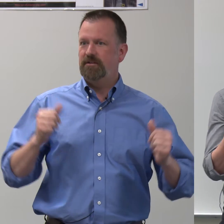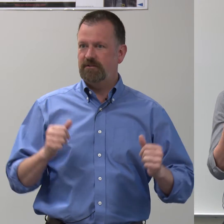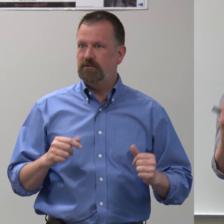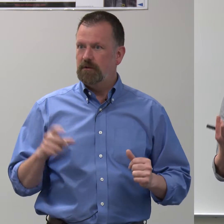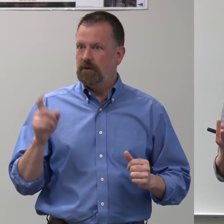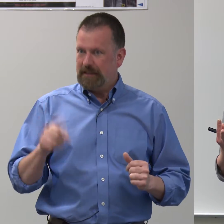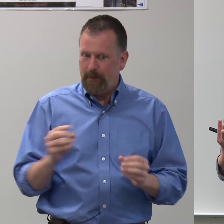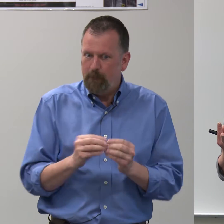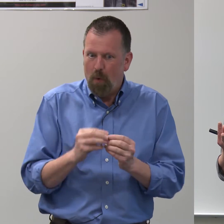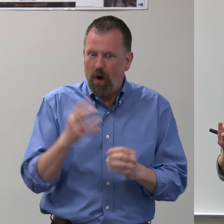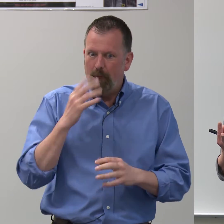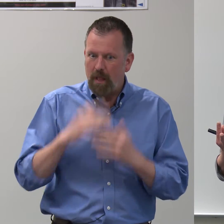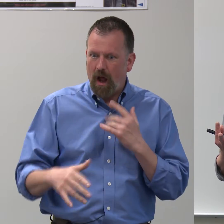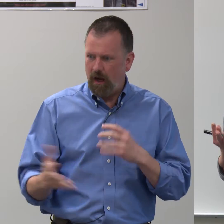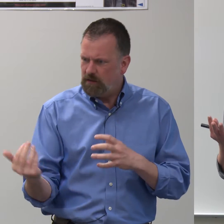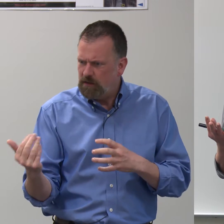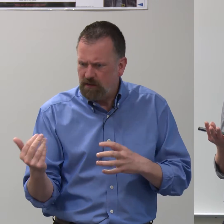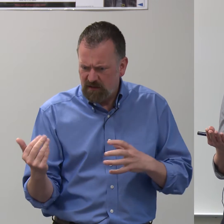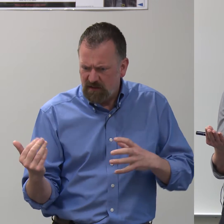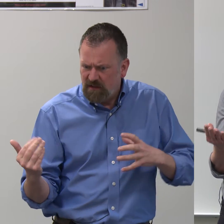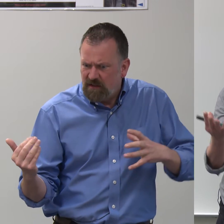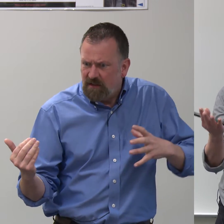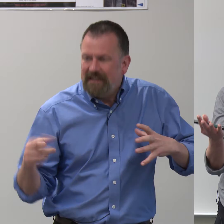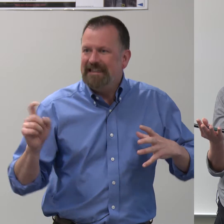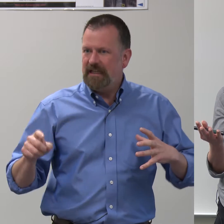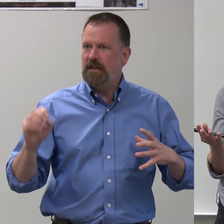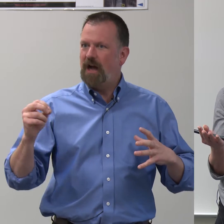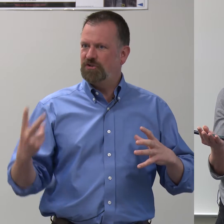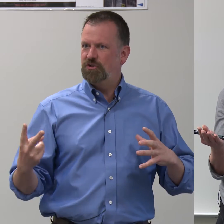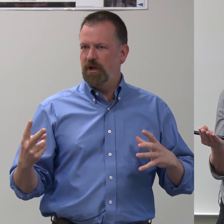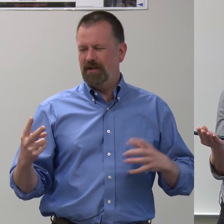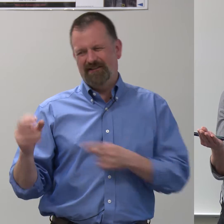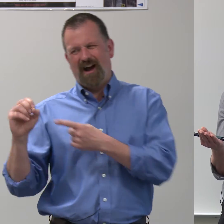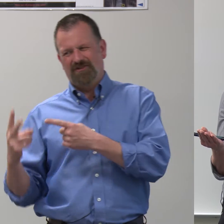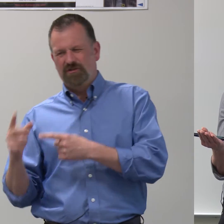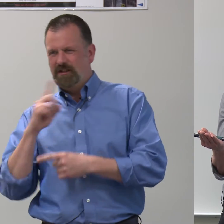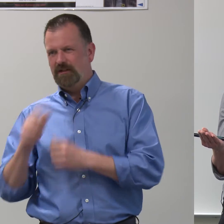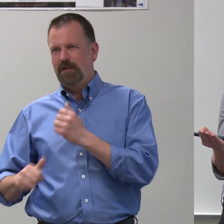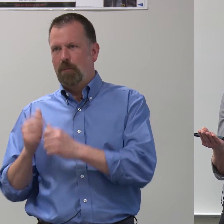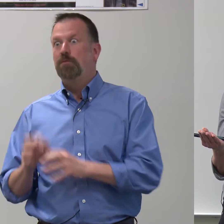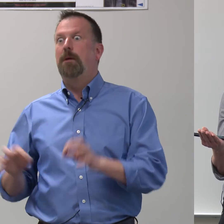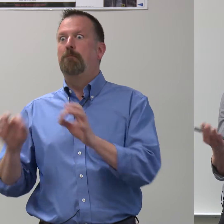so they need more blood vessels to provide them, particularly, with oxygen-- that's the most limiting nutrient--